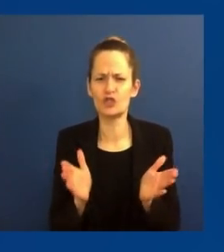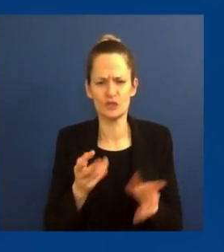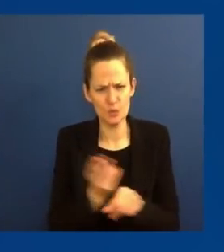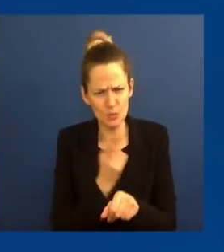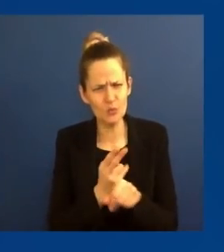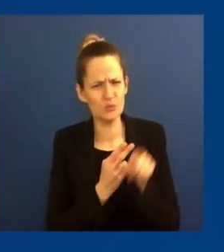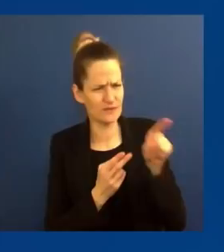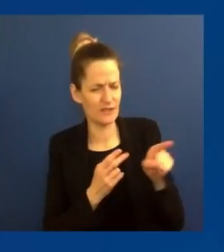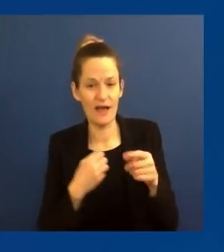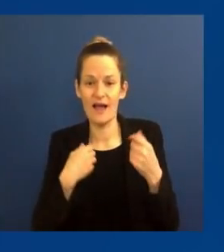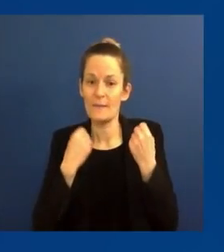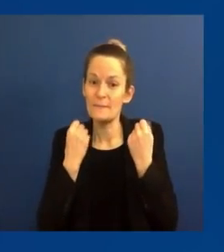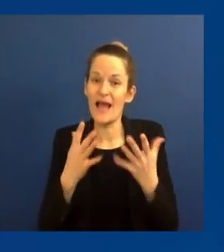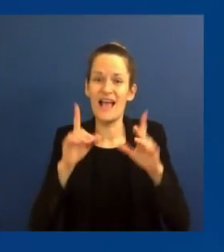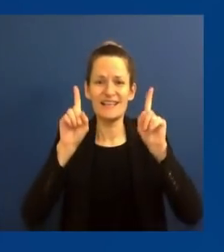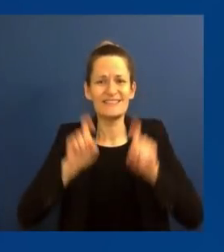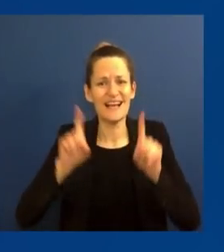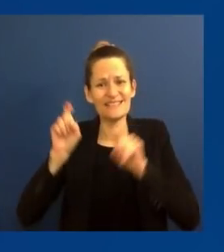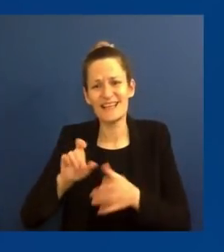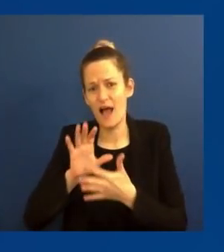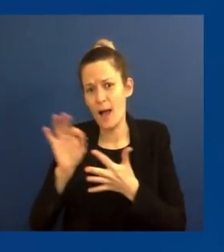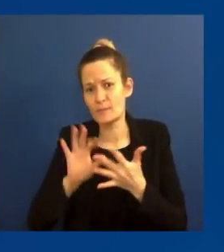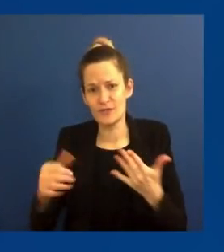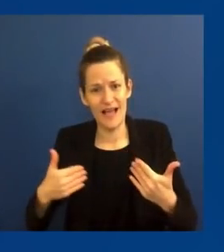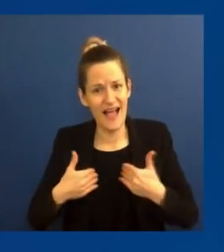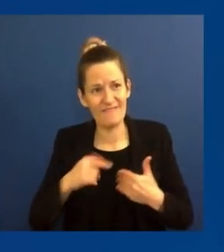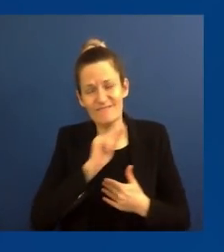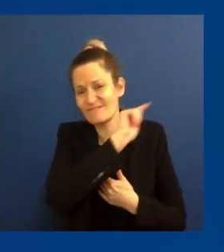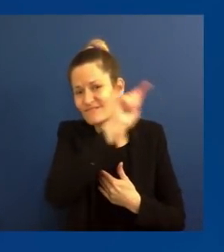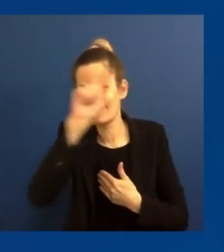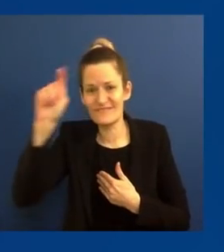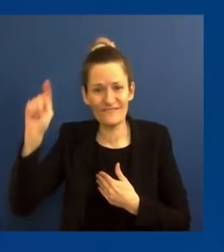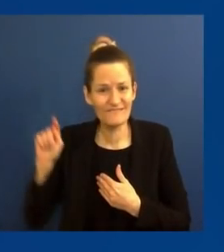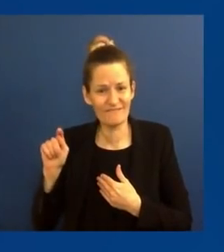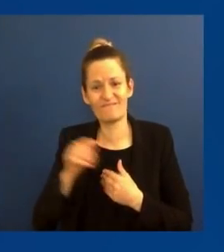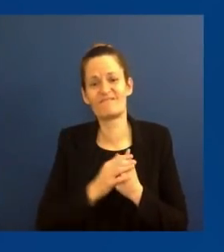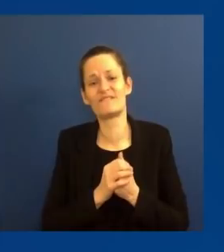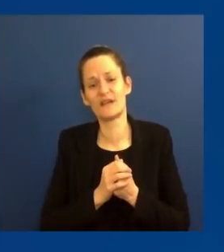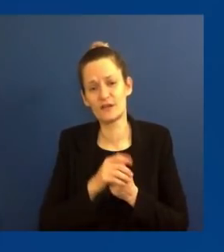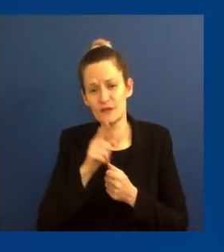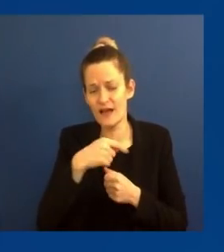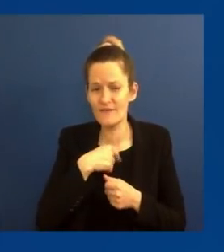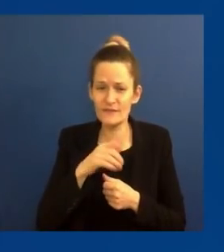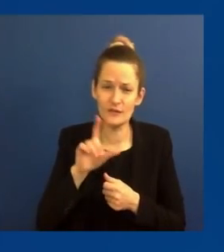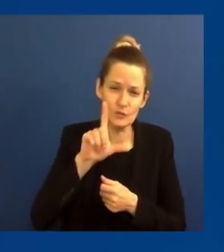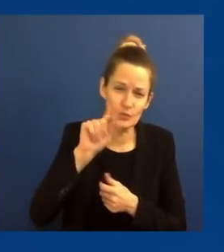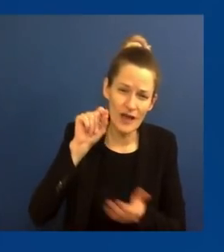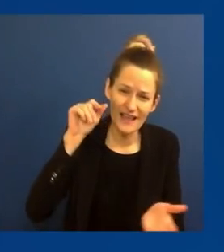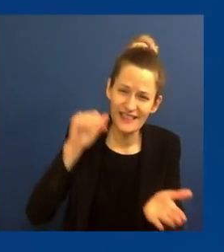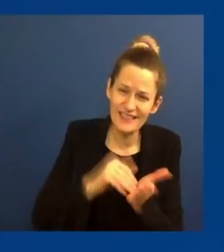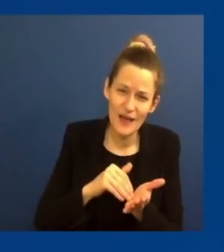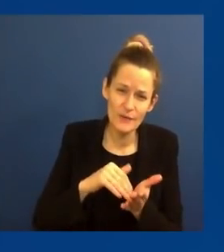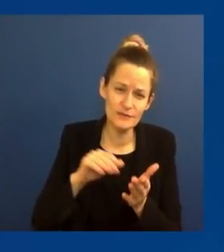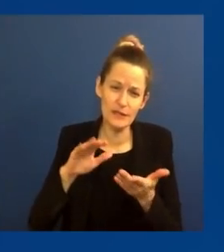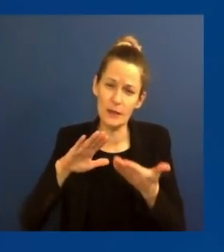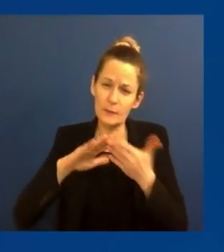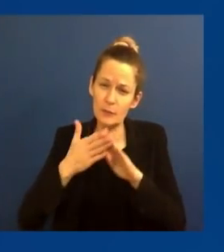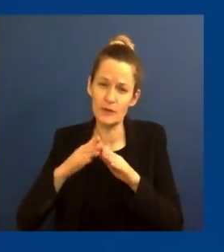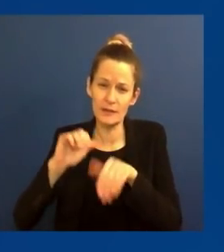that are out there in addition to the website -- 20,000 community-based testing sites nationwide. Federal surge sites,